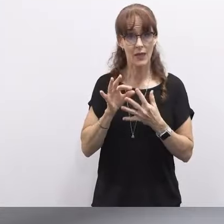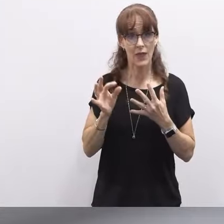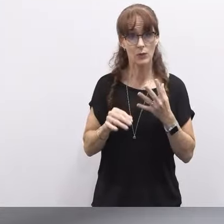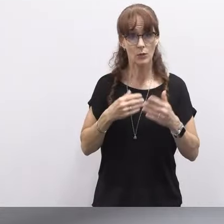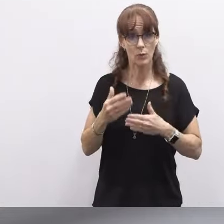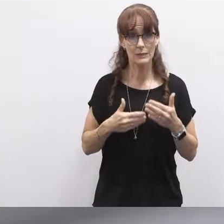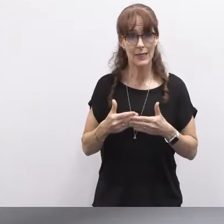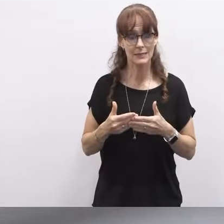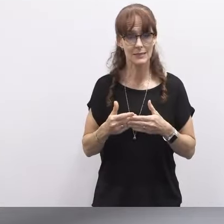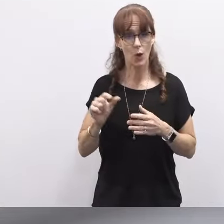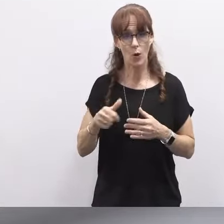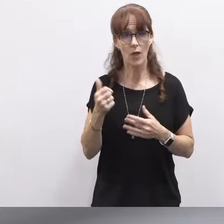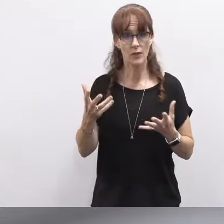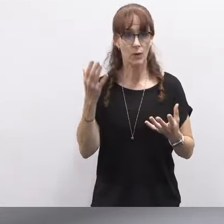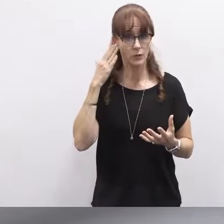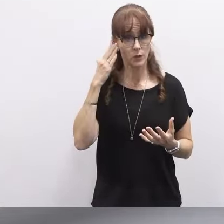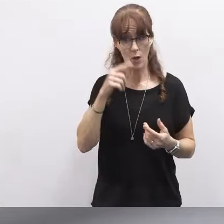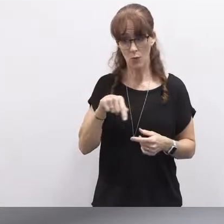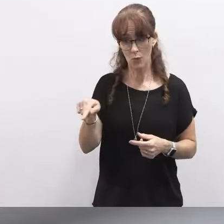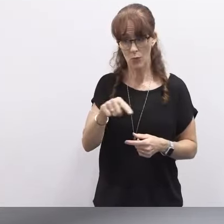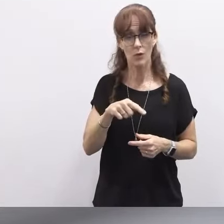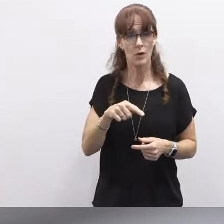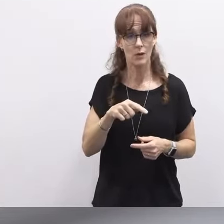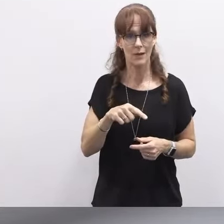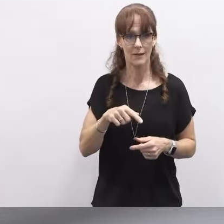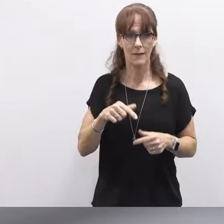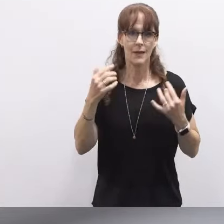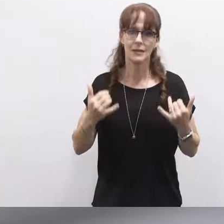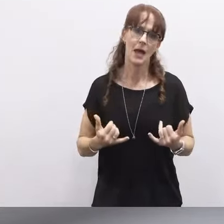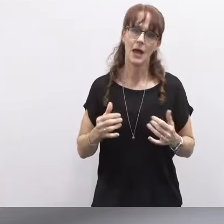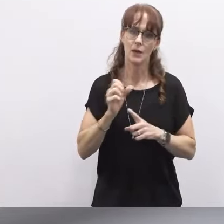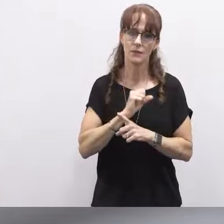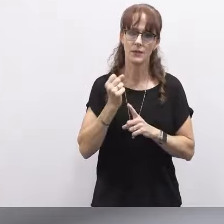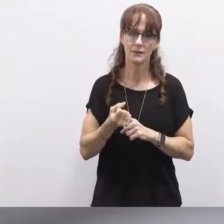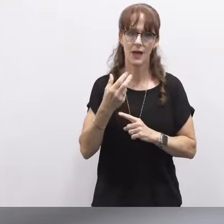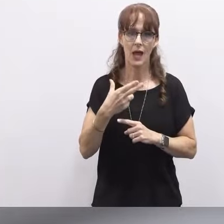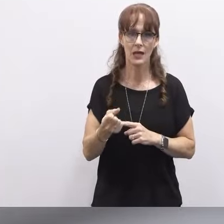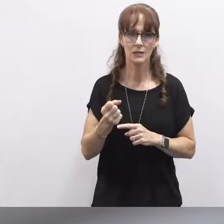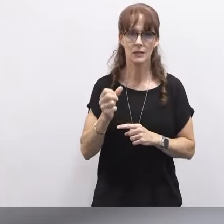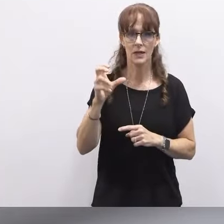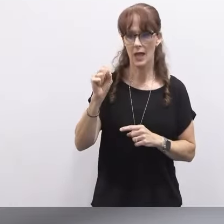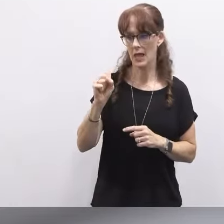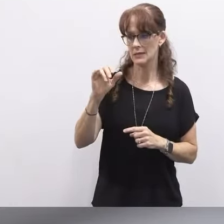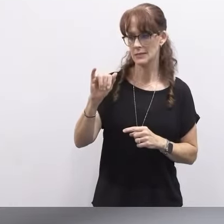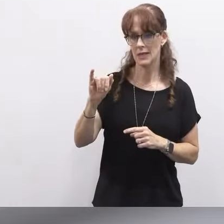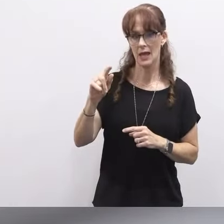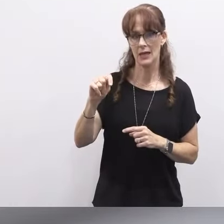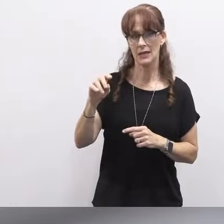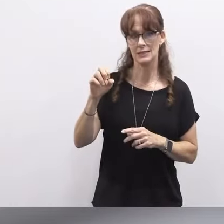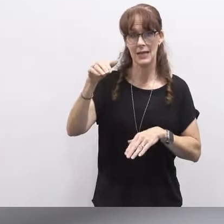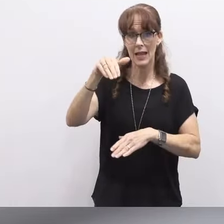or just others who want to know, this is now the season of high school site night. So if you're interested in learning more